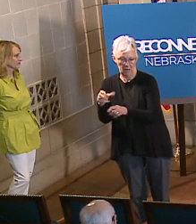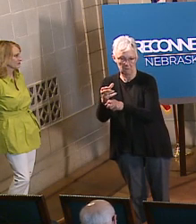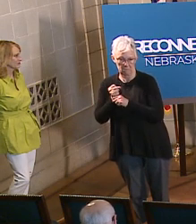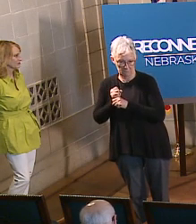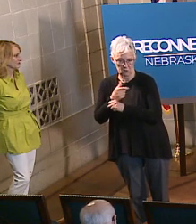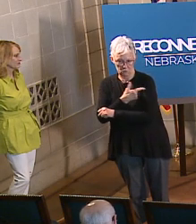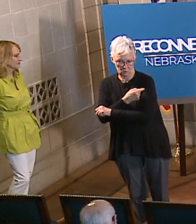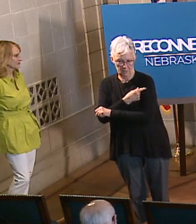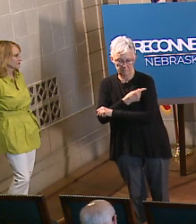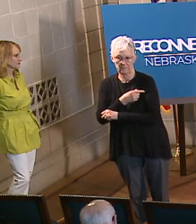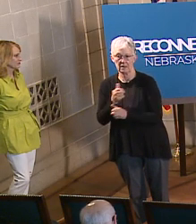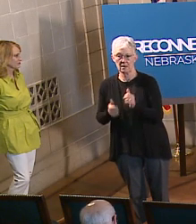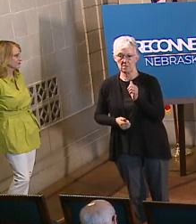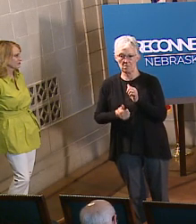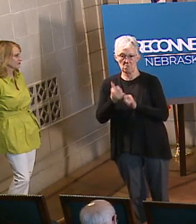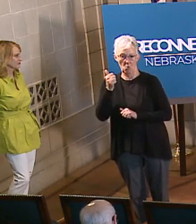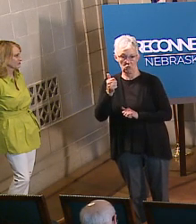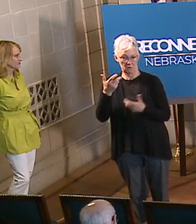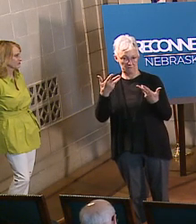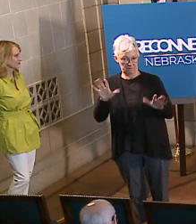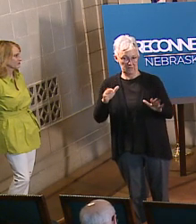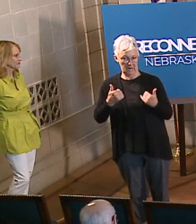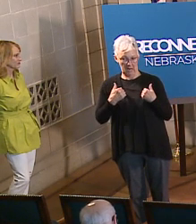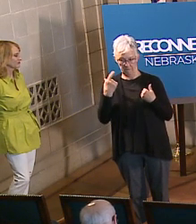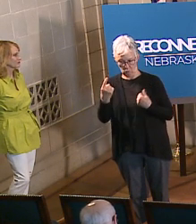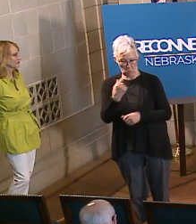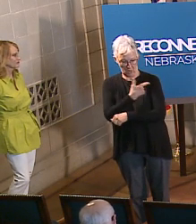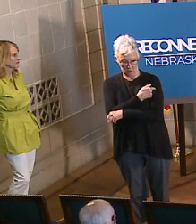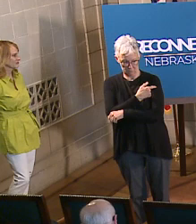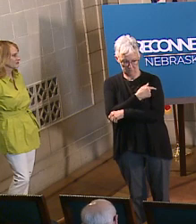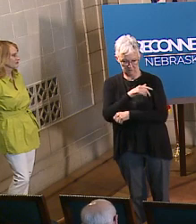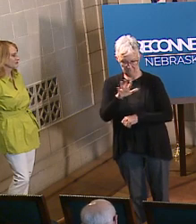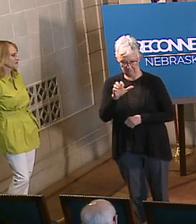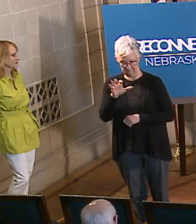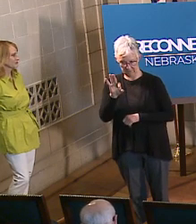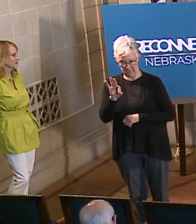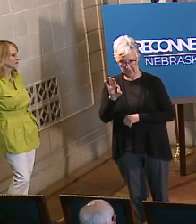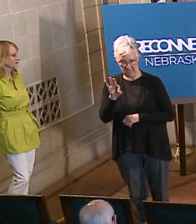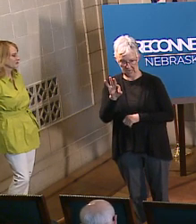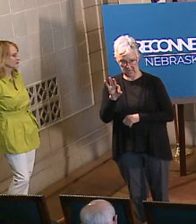OVER 60%, I'M SORRY, ELIGIBLE